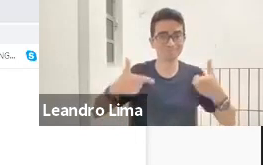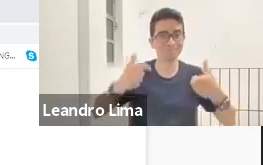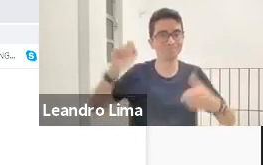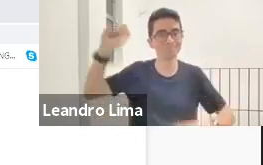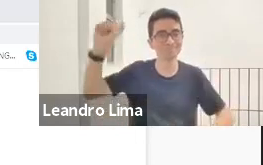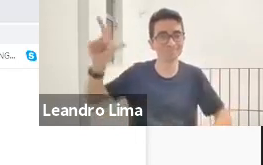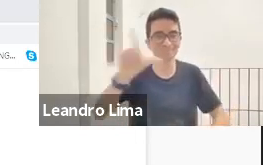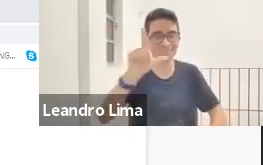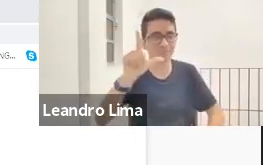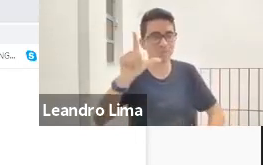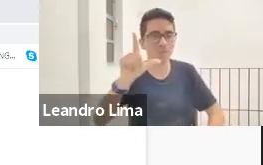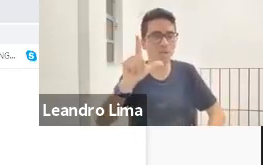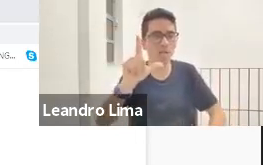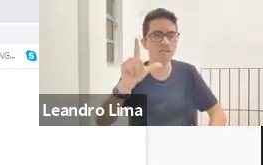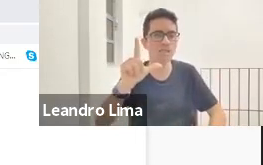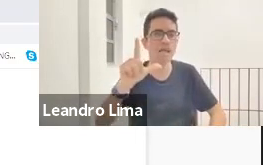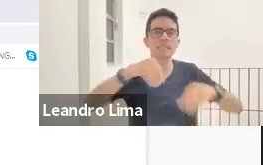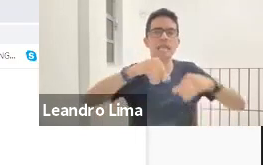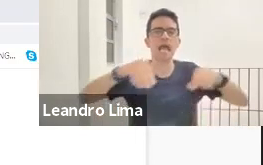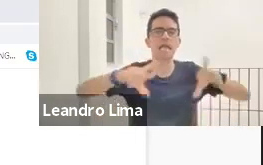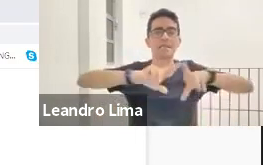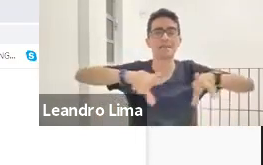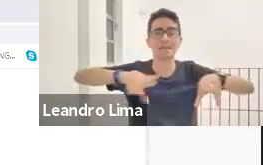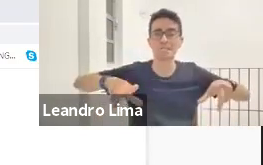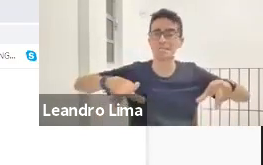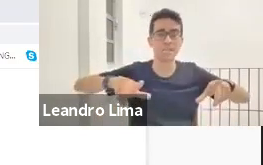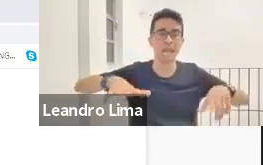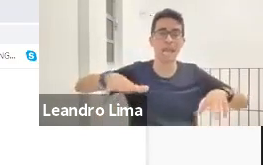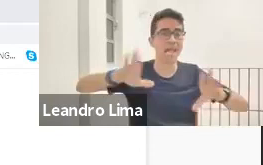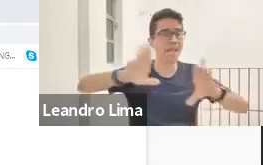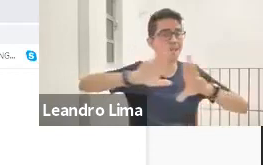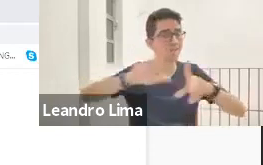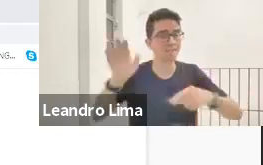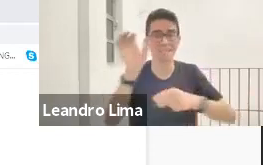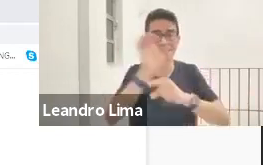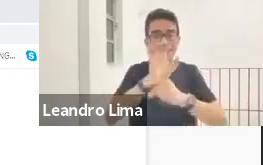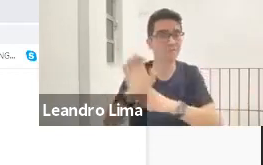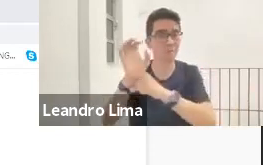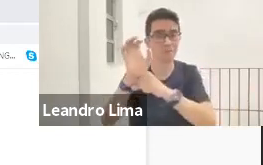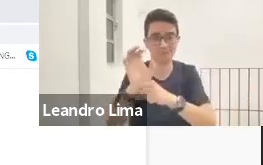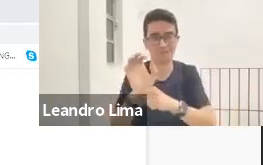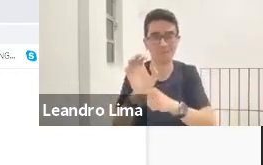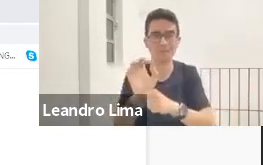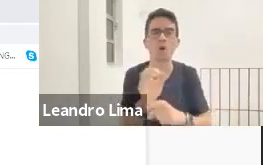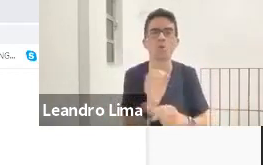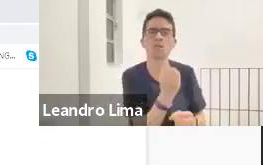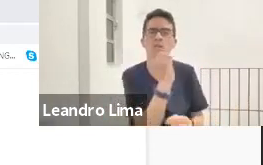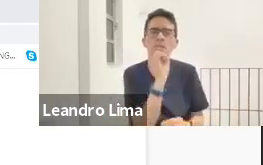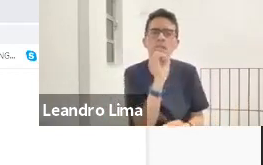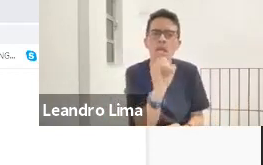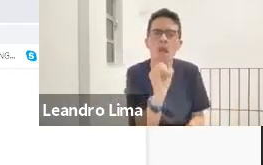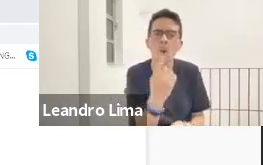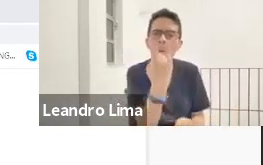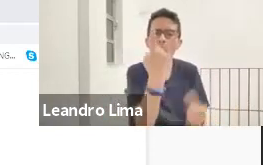different all these things are different. So, if I only know about. t Gardening based t Gardening, based on living in Oklahoma and I moved to Georgia I would kill everything. ything